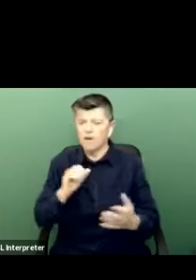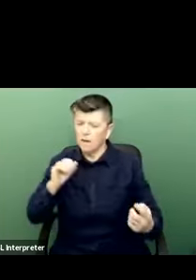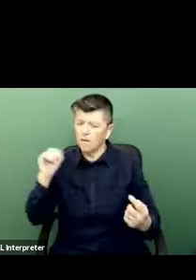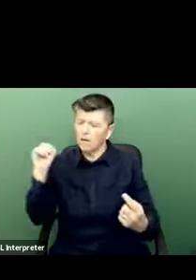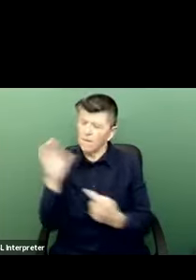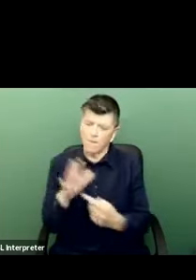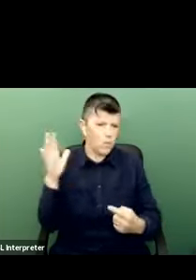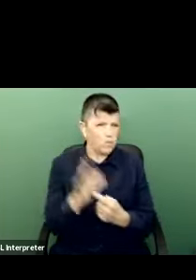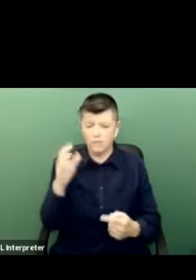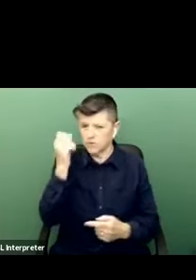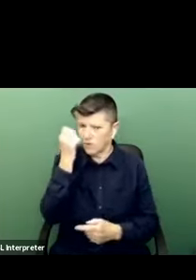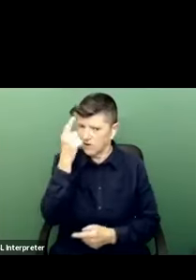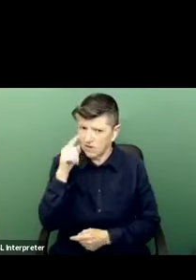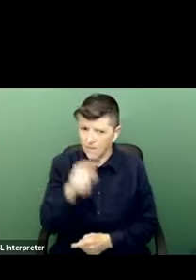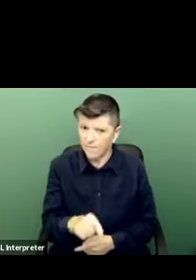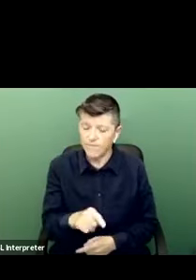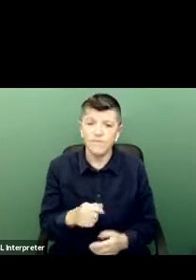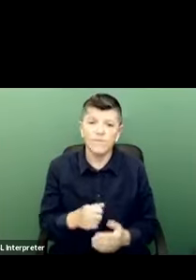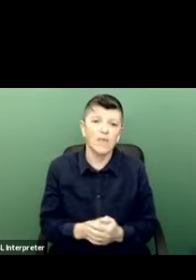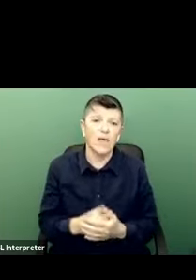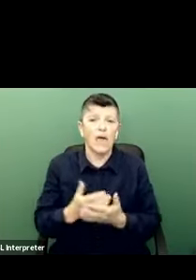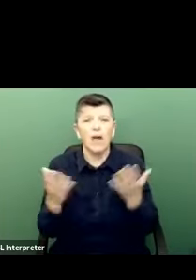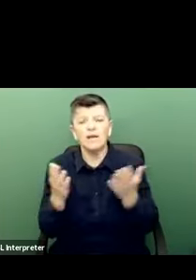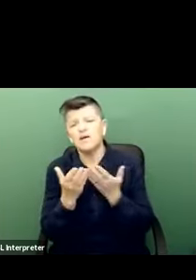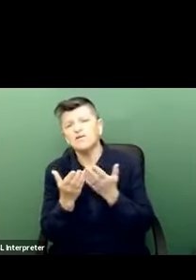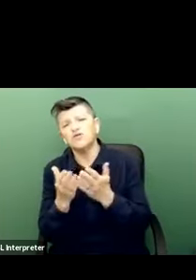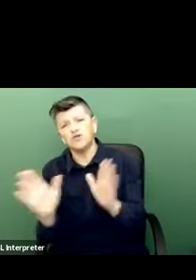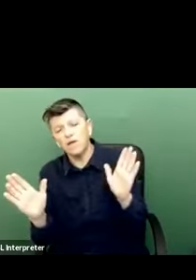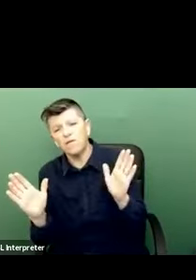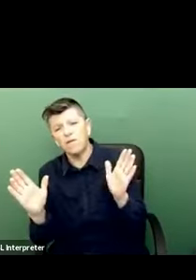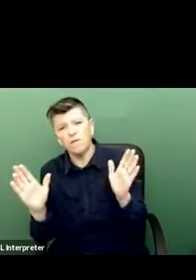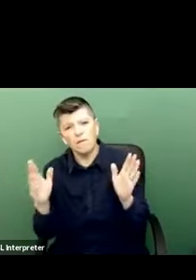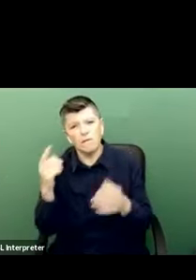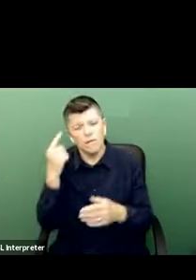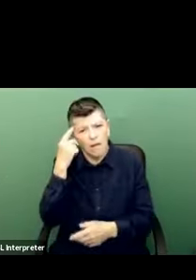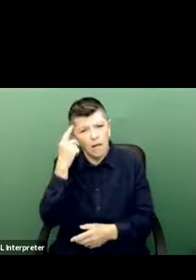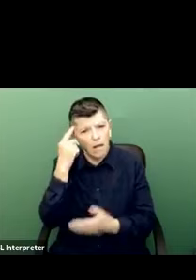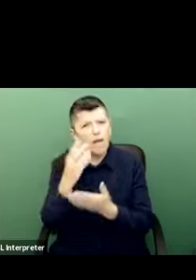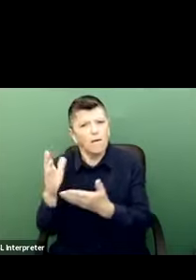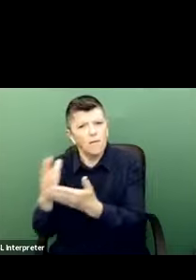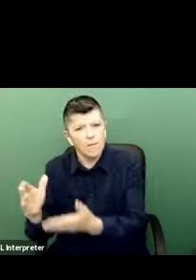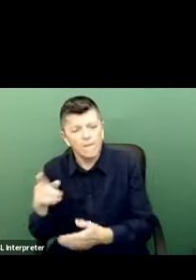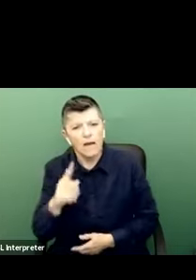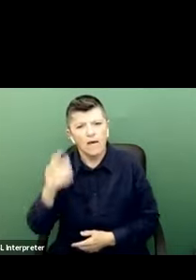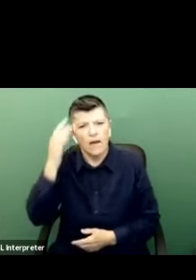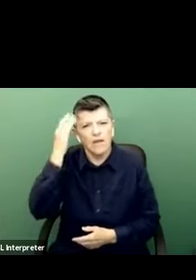much discussed particularly recently by people like Tom na gal and